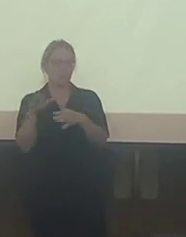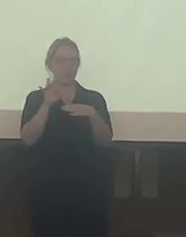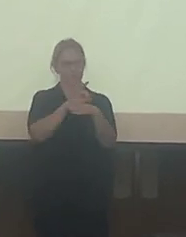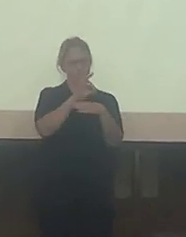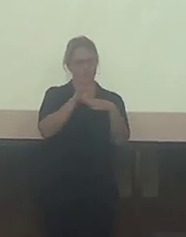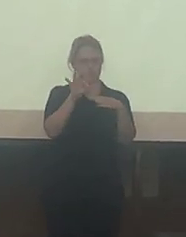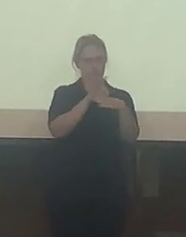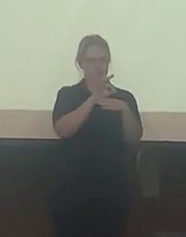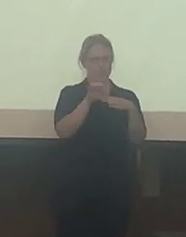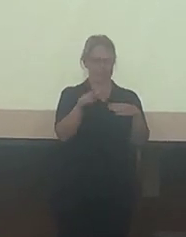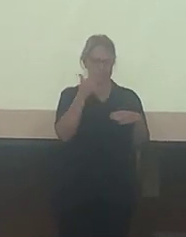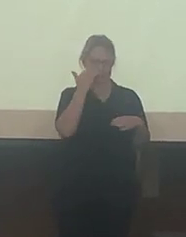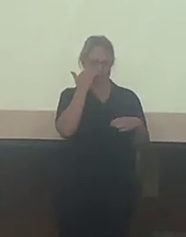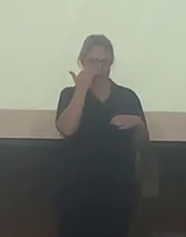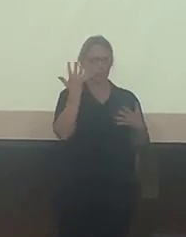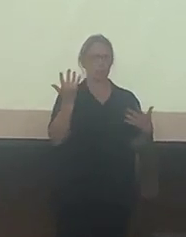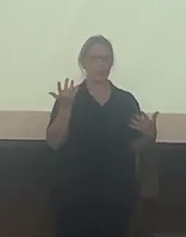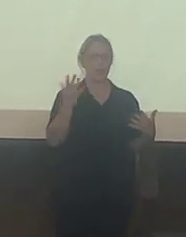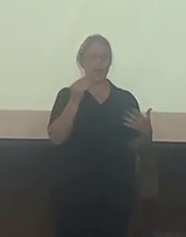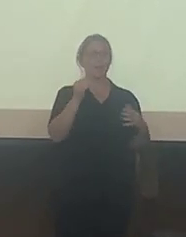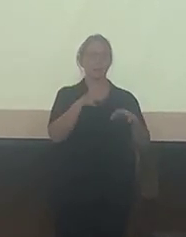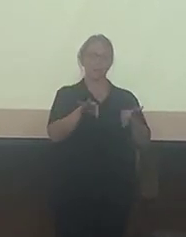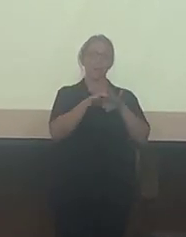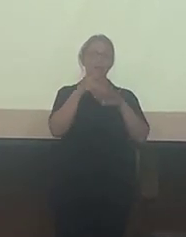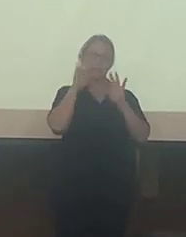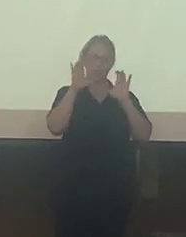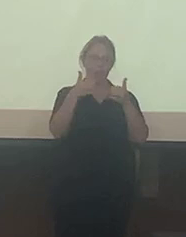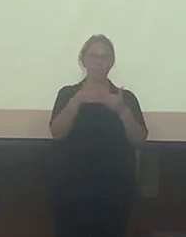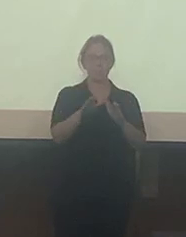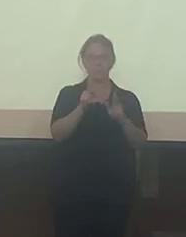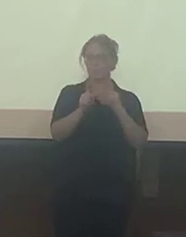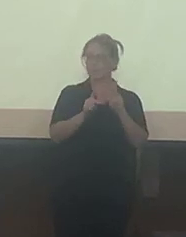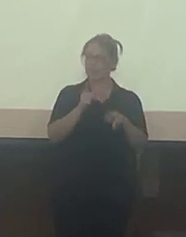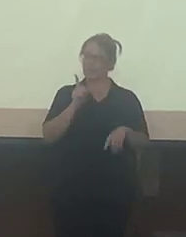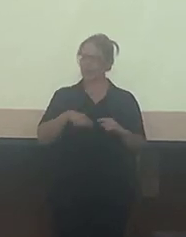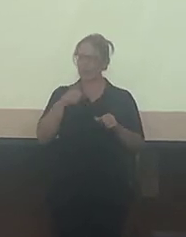course it's important for classroom people um and i can't hear what else i was going to say